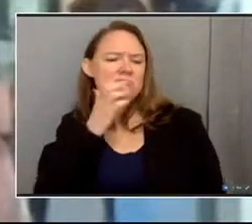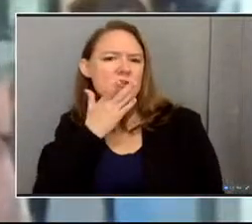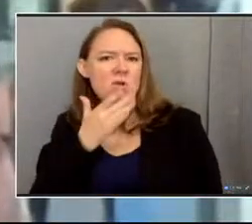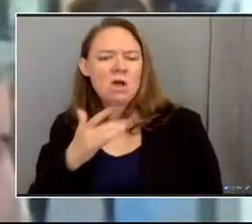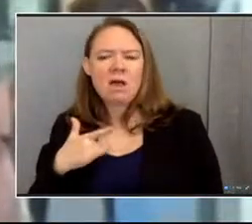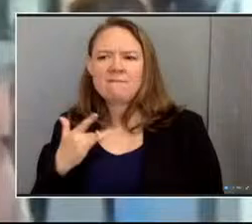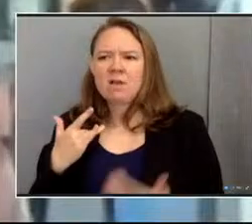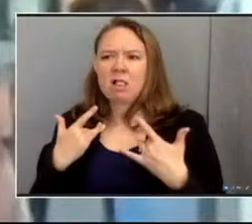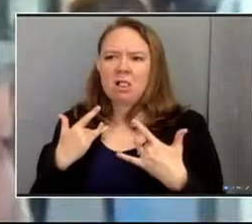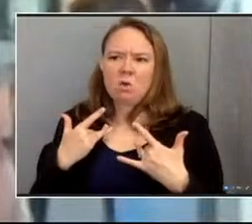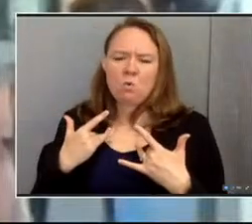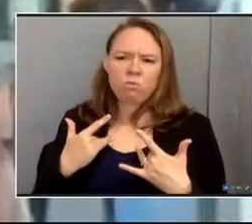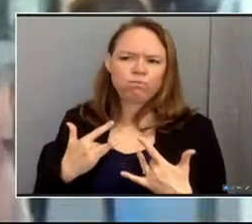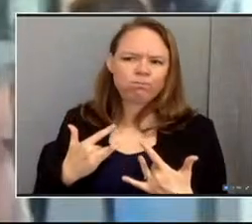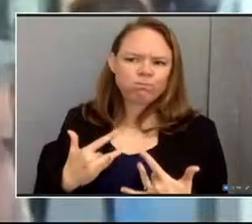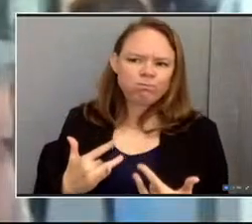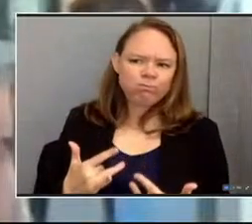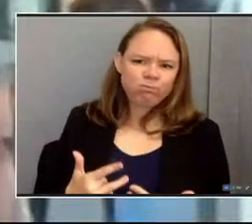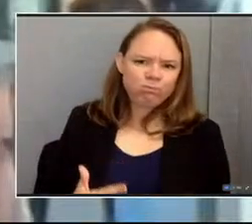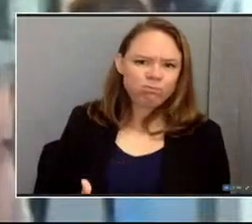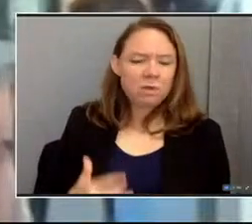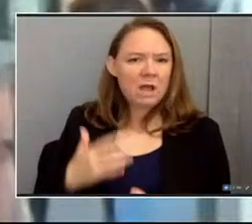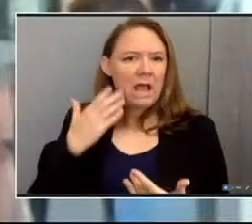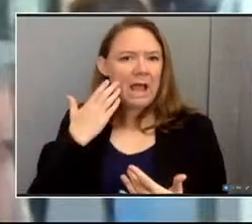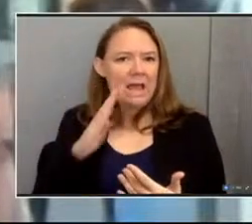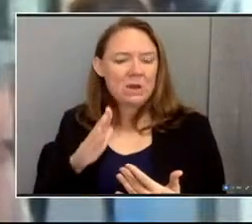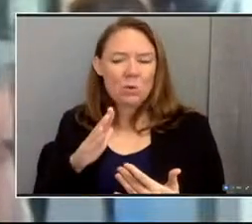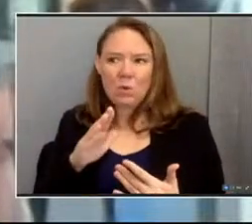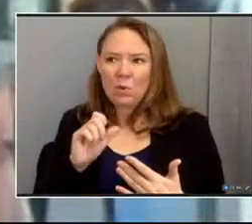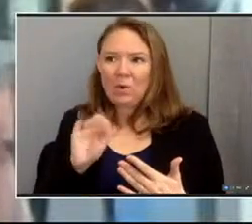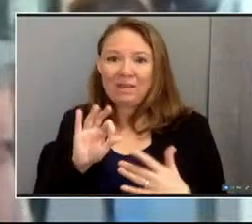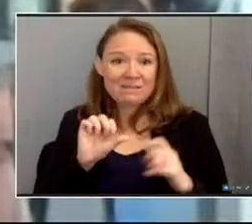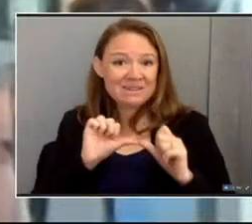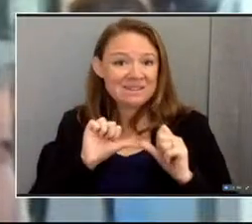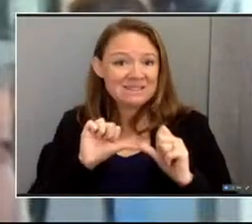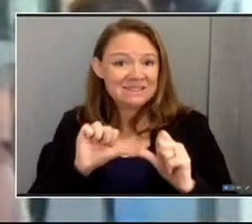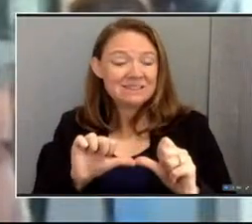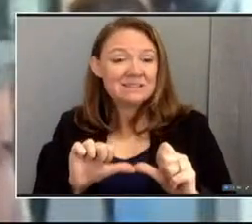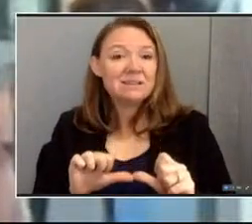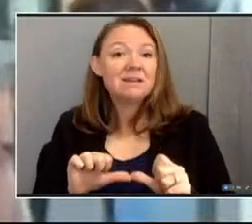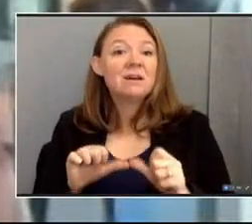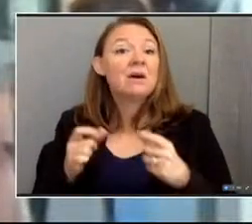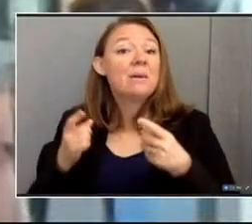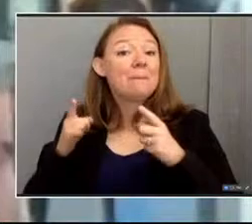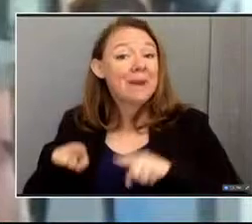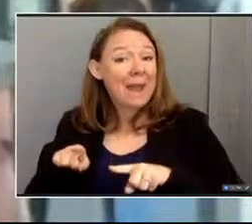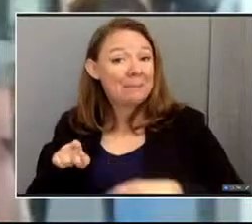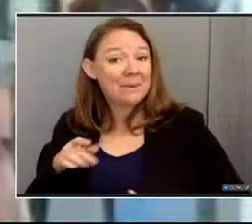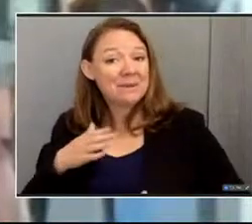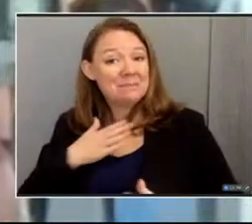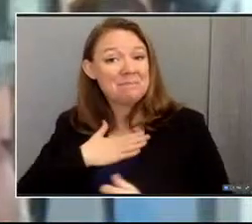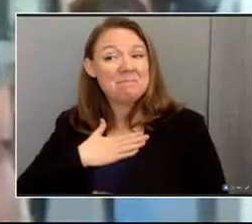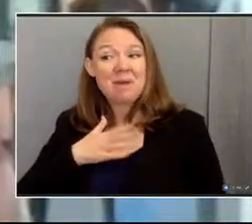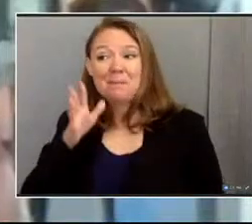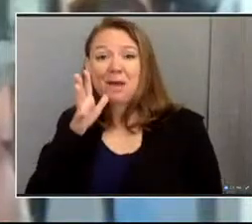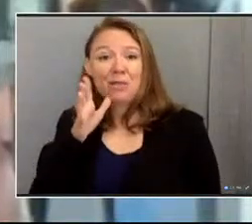should go forward with it. But my dear beloved mother encouraged me and said, dear darling,